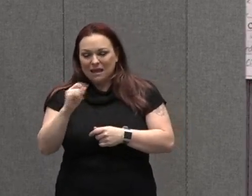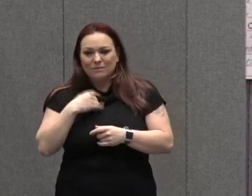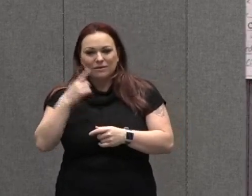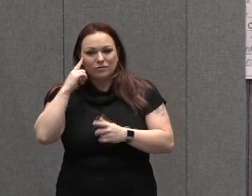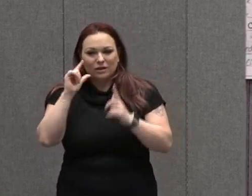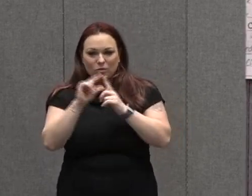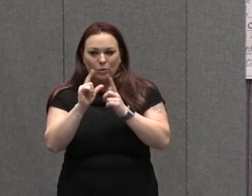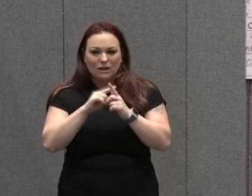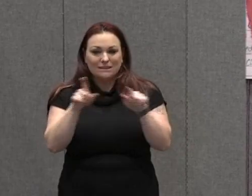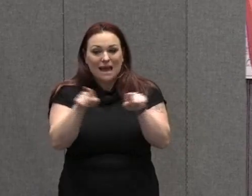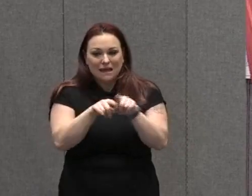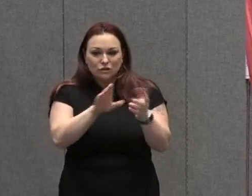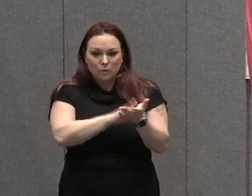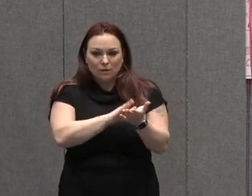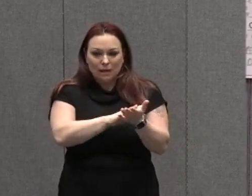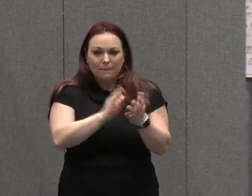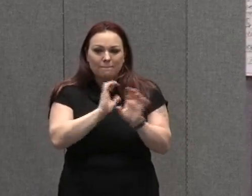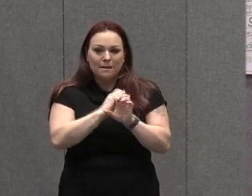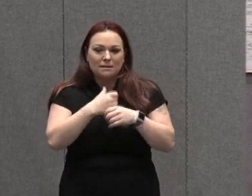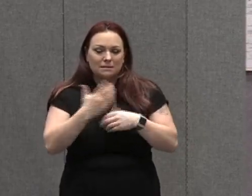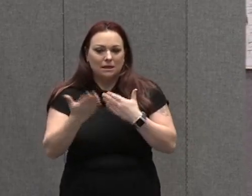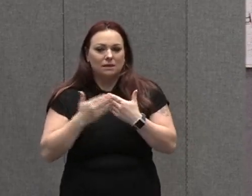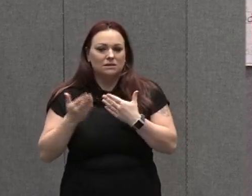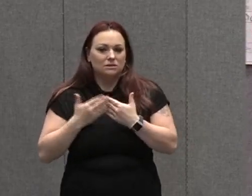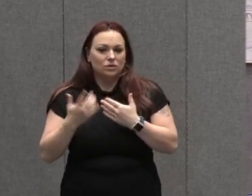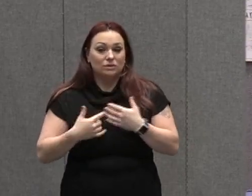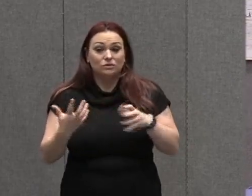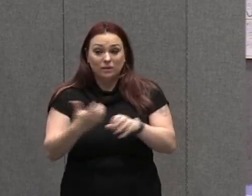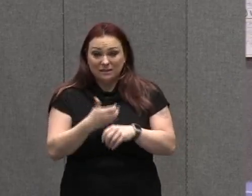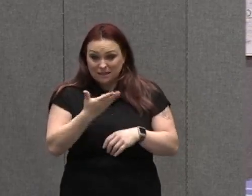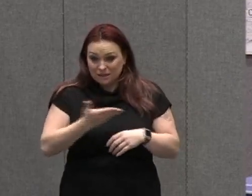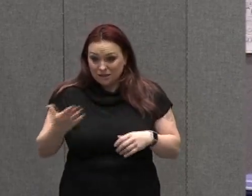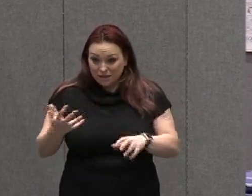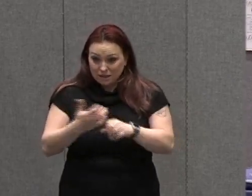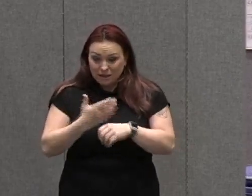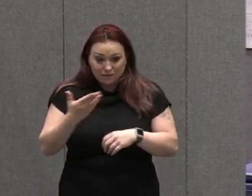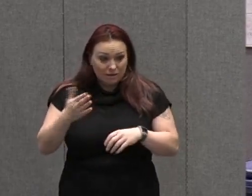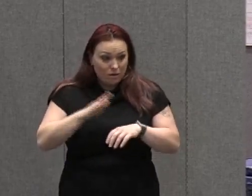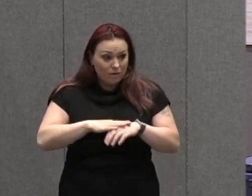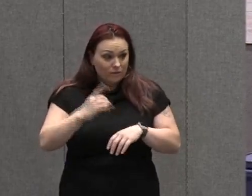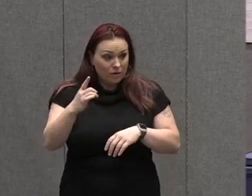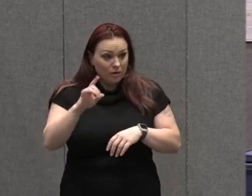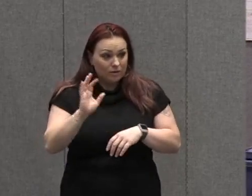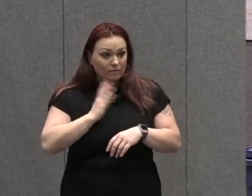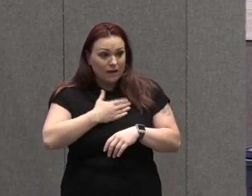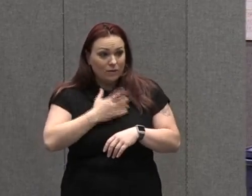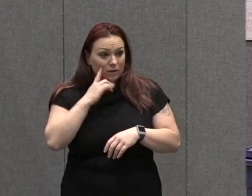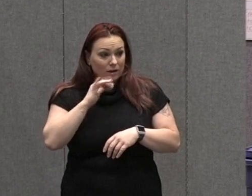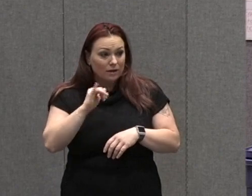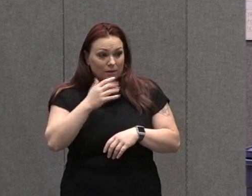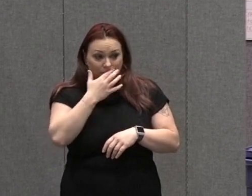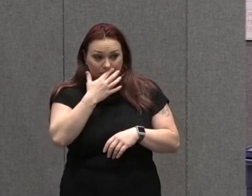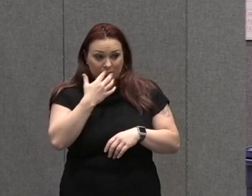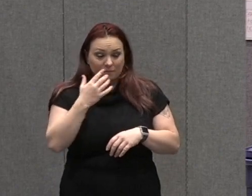Okay lets get an instrument and put these things on one of our instruments. I'm gonna put it on my plastic cup.